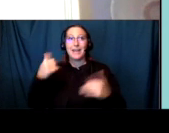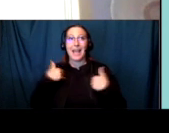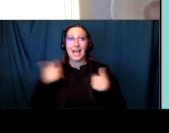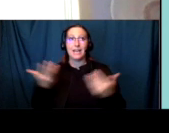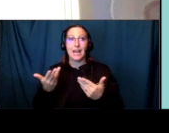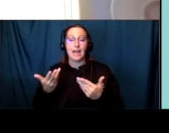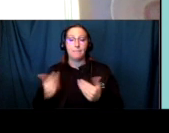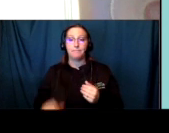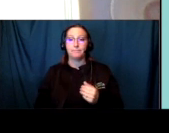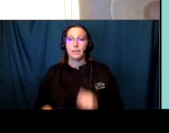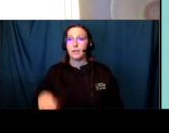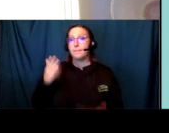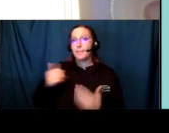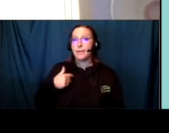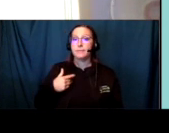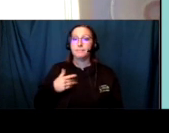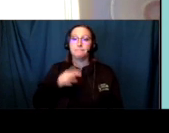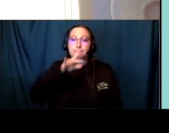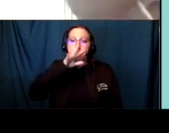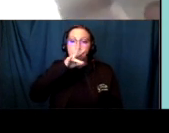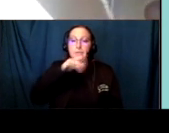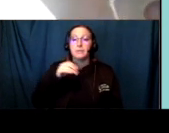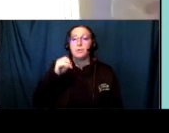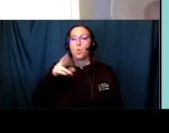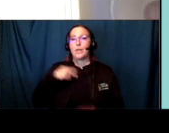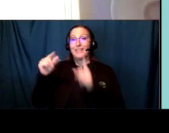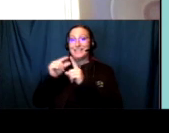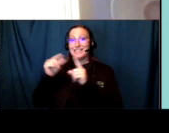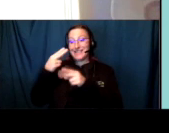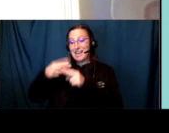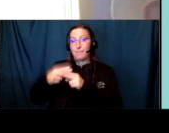onomatopoeia or the name of the animal and uncover and see if he can pick it